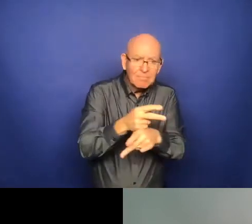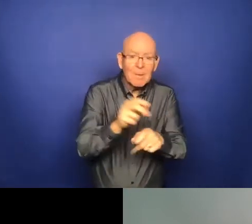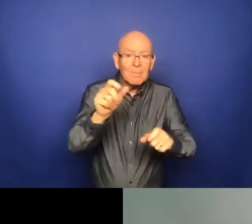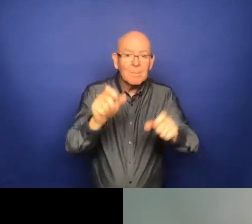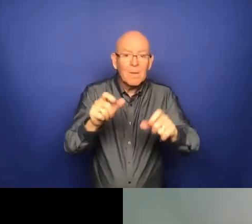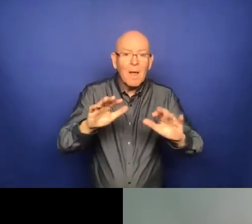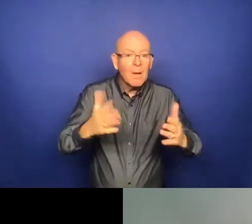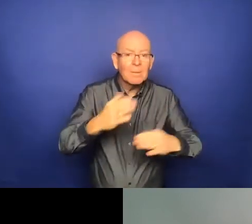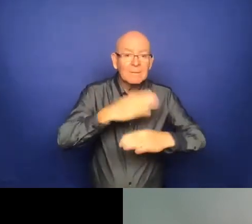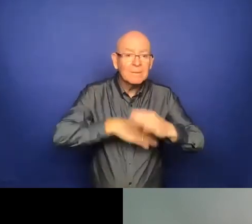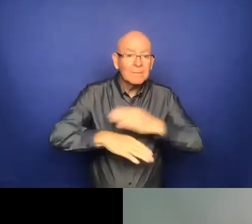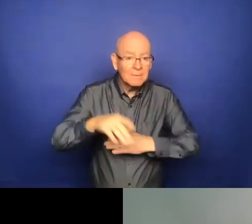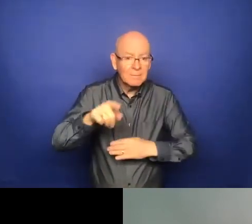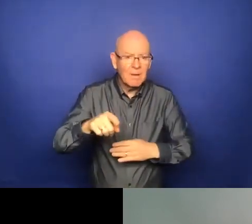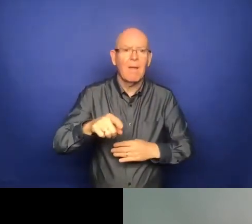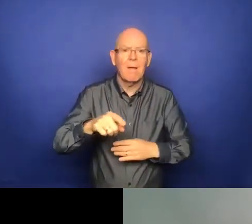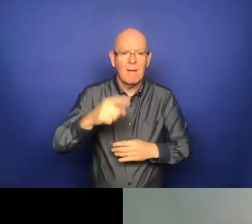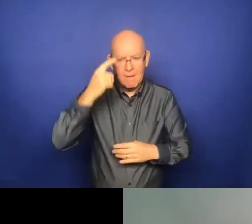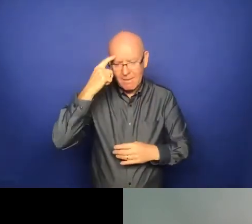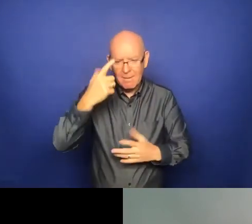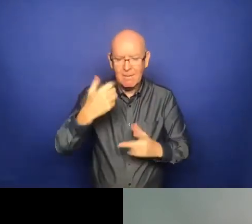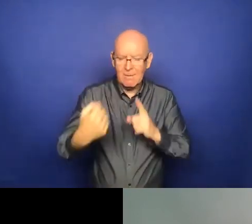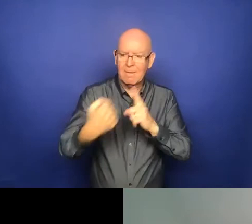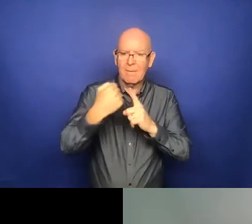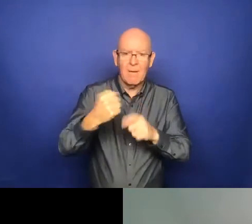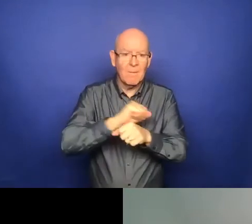they are not used, it will not be possible to